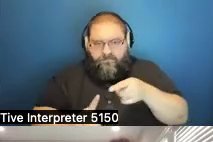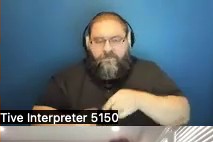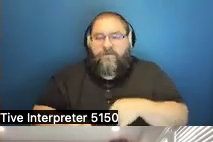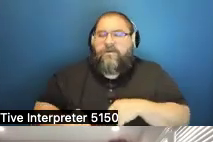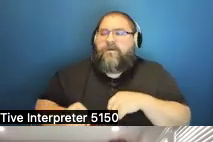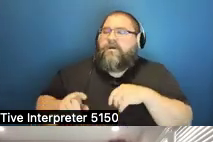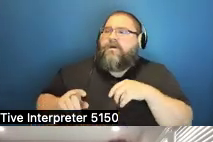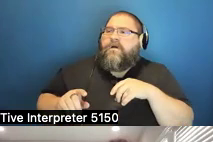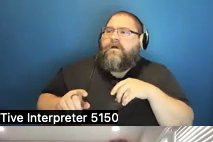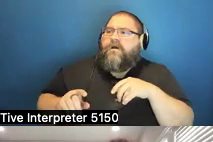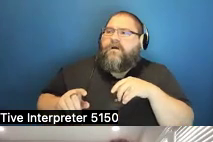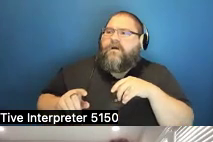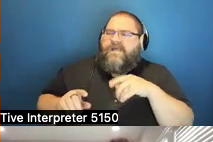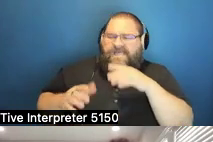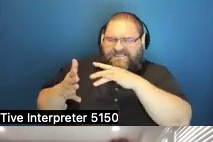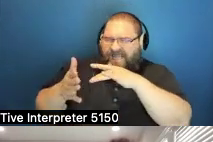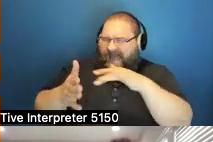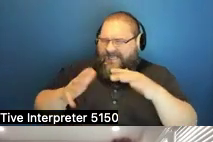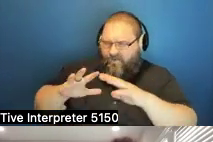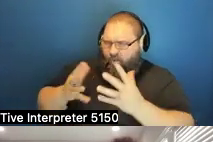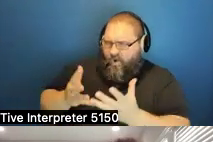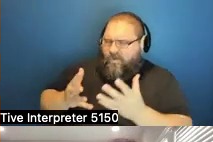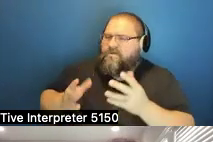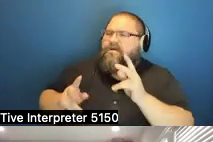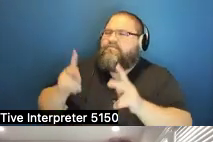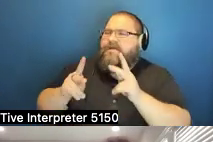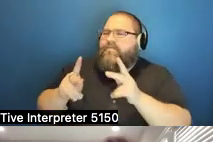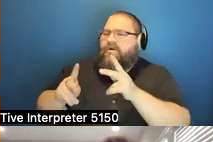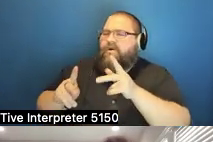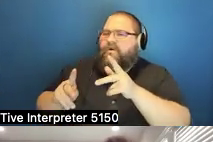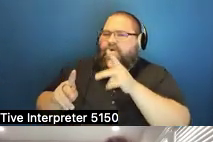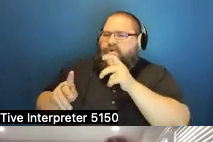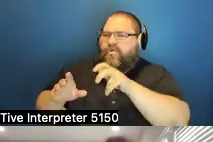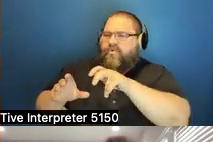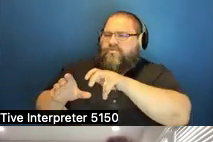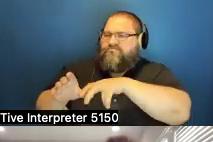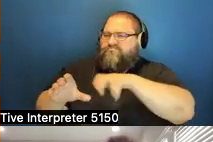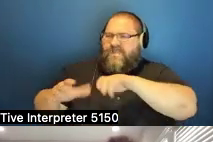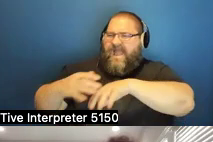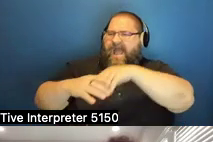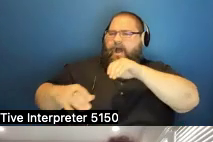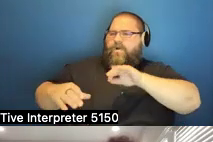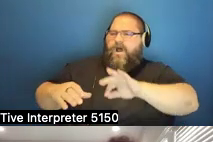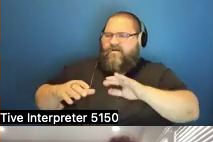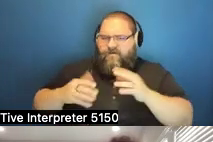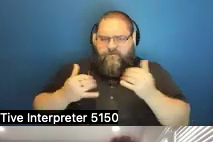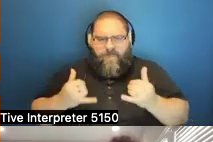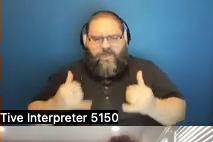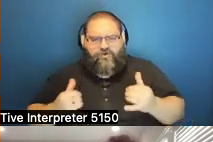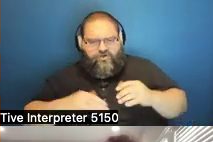19:38:39 From modern western culture. 19:38:44 She found that the…